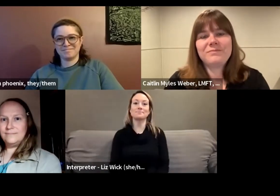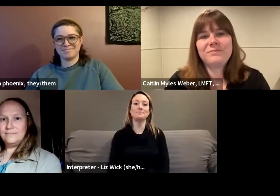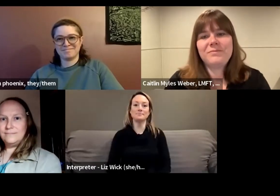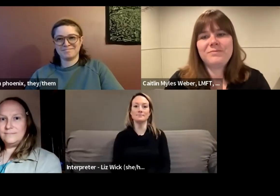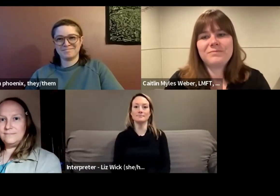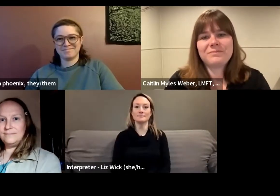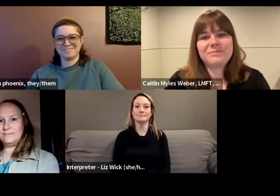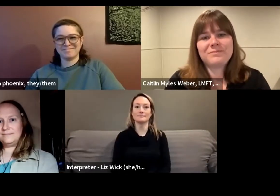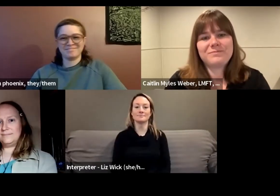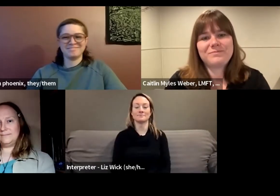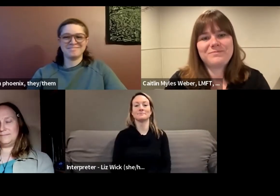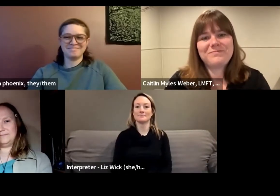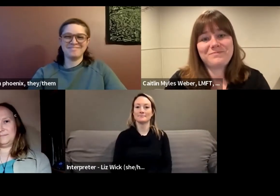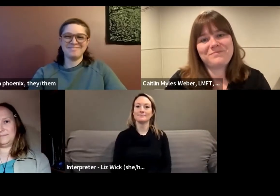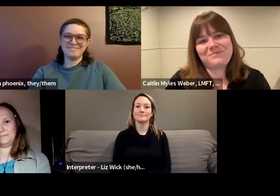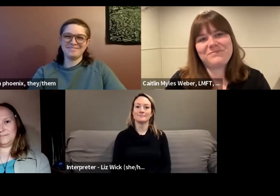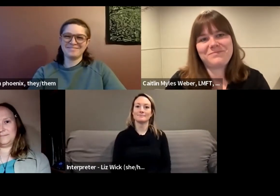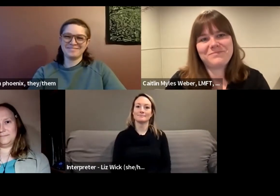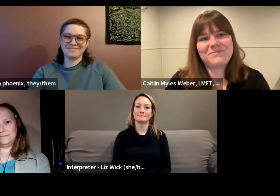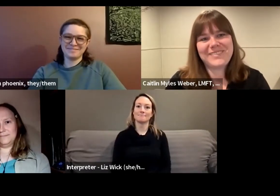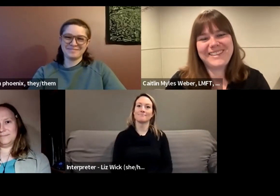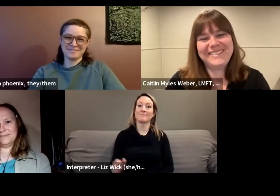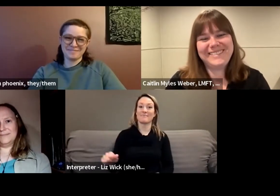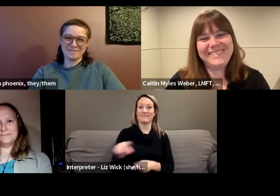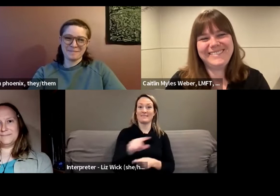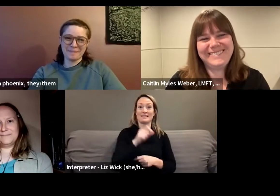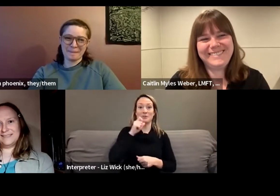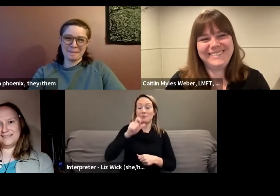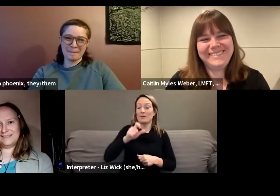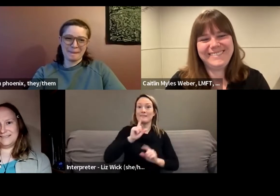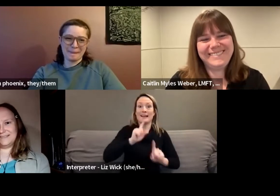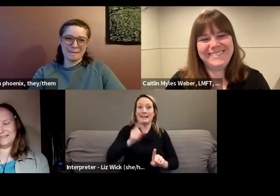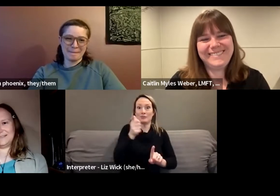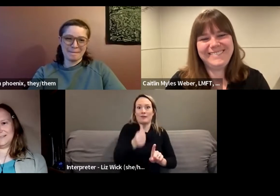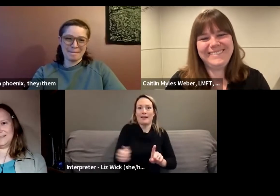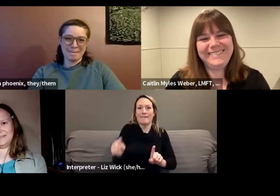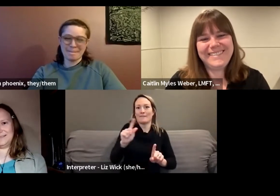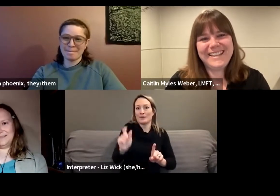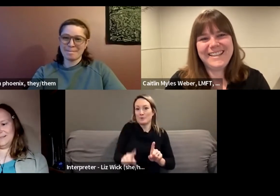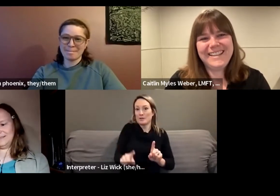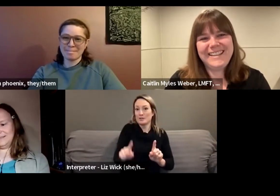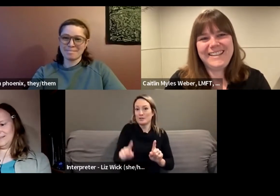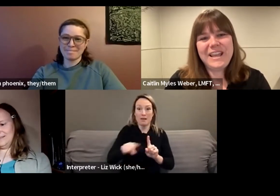We all don't have to... Not we, you all don't have to answer every question. So would would other folks like to?